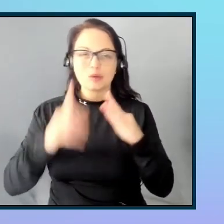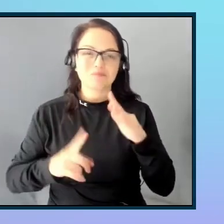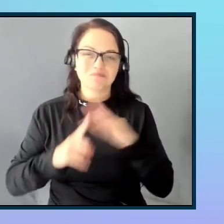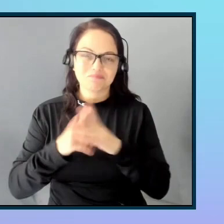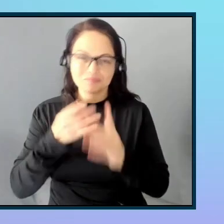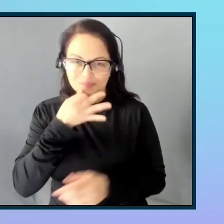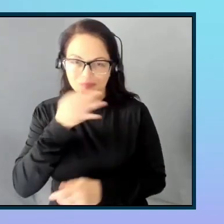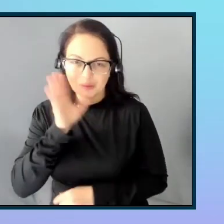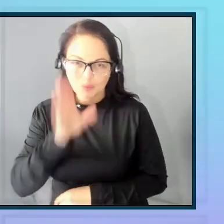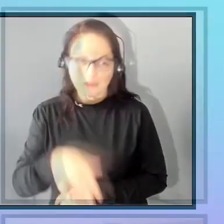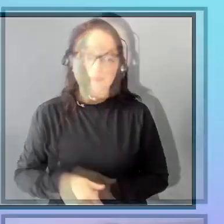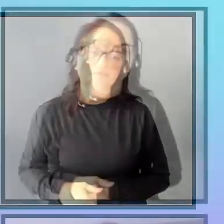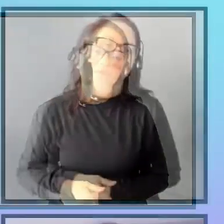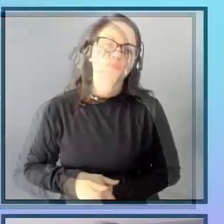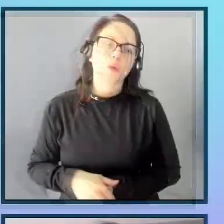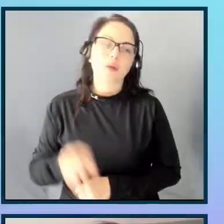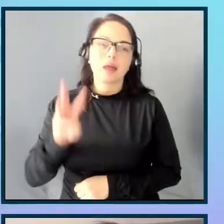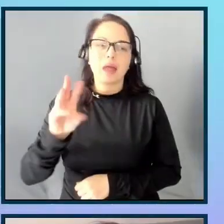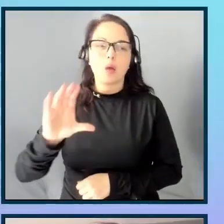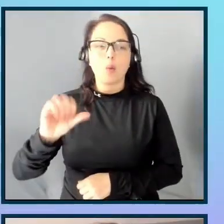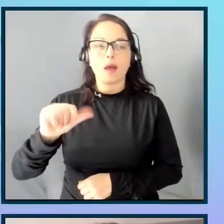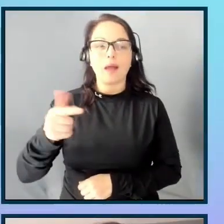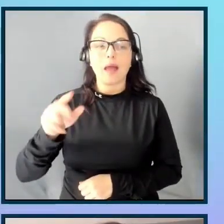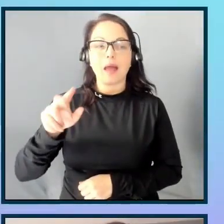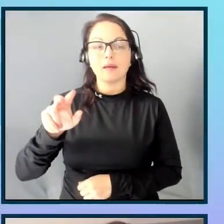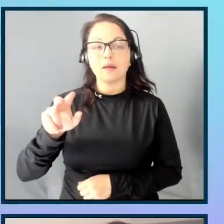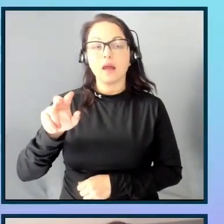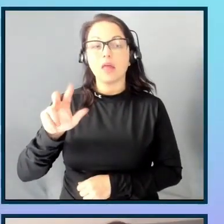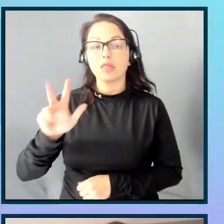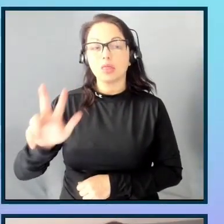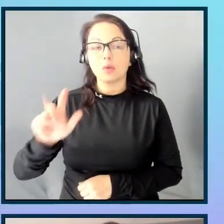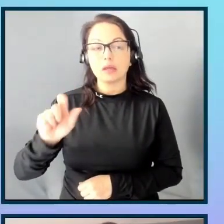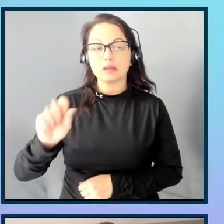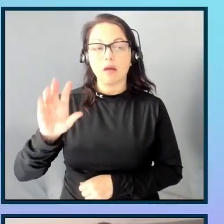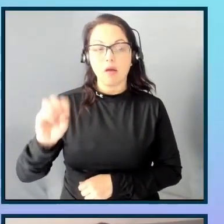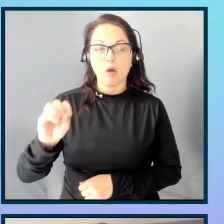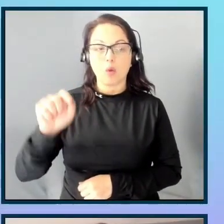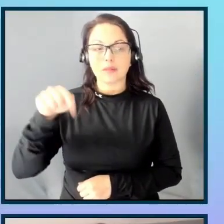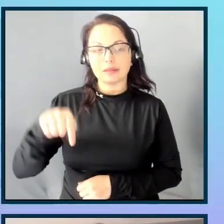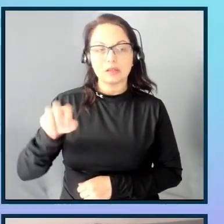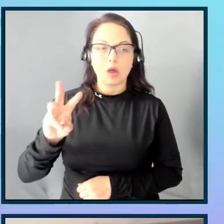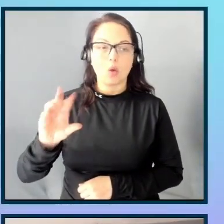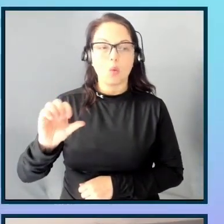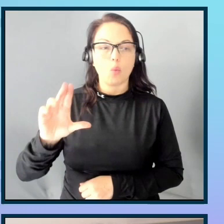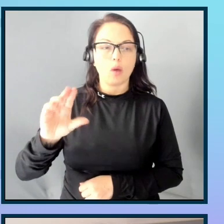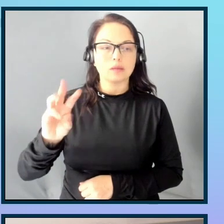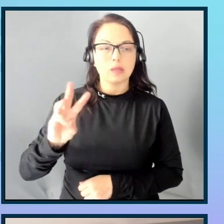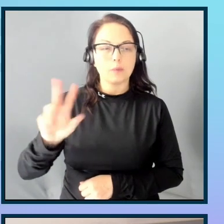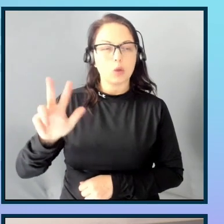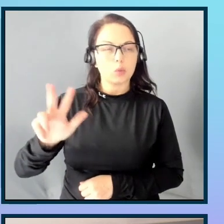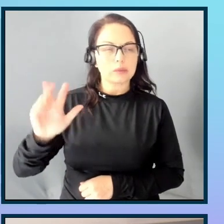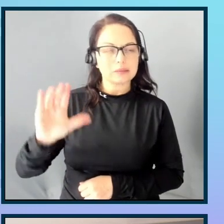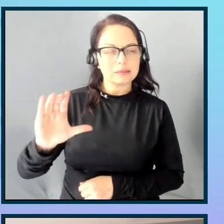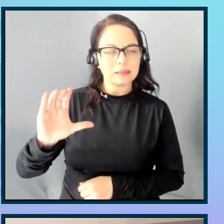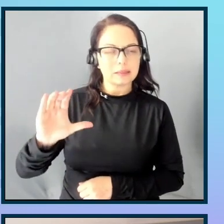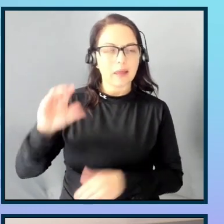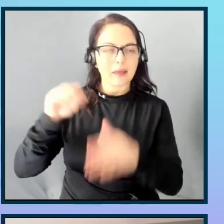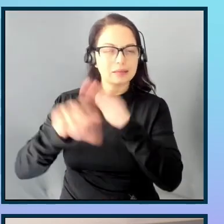So let's get into what get into WCAG 3.0. This one is called the W3C Accessibility Guidelines, not the Web Content Accessibility Guidelines,